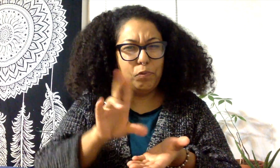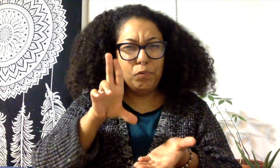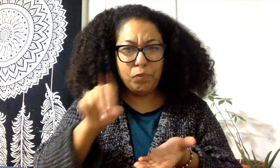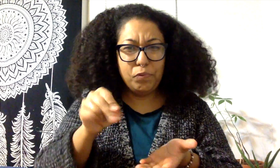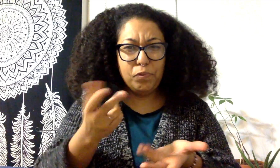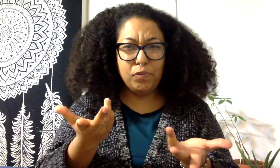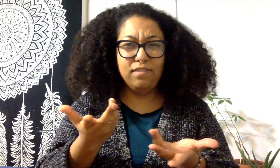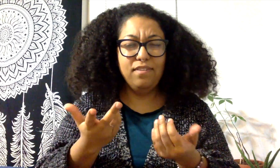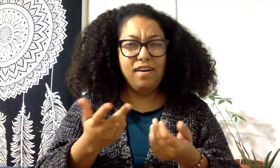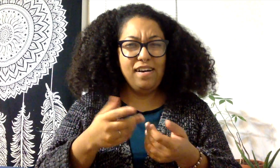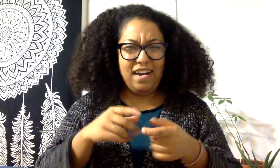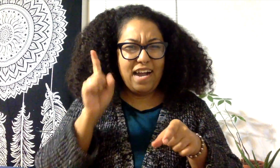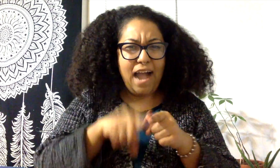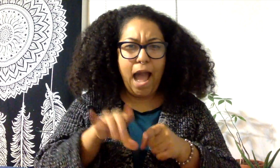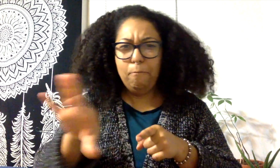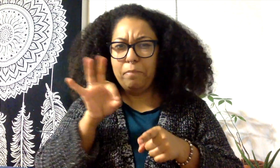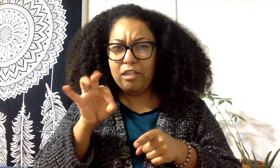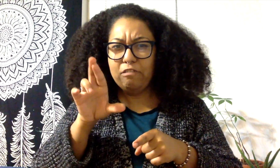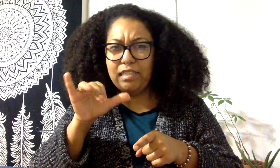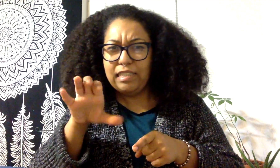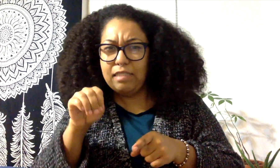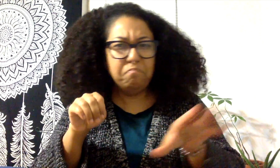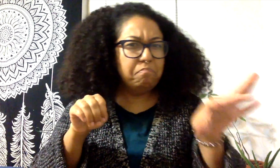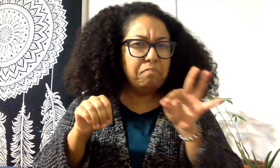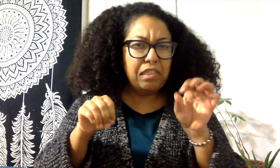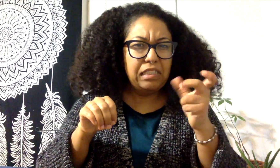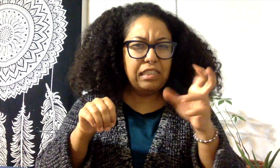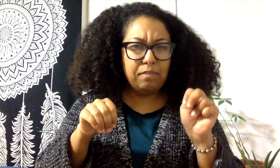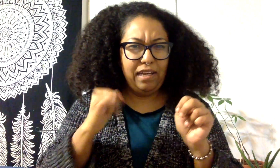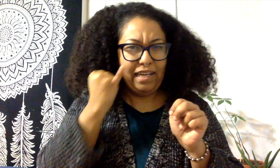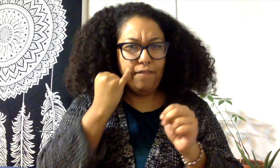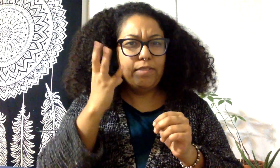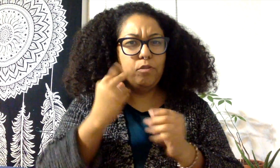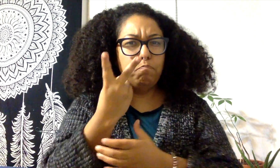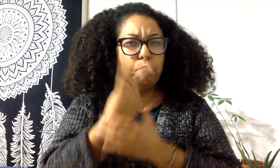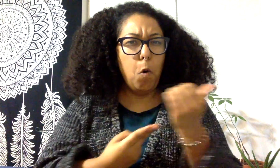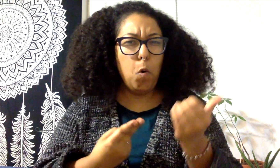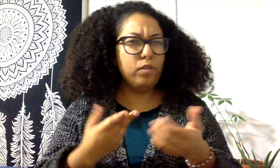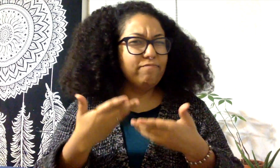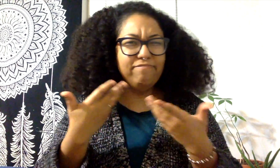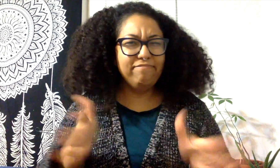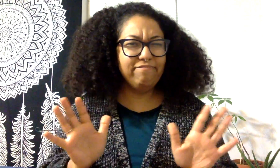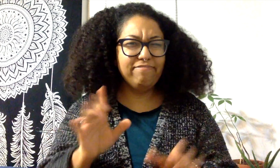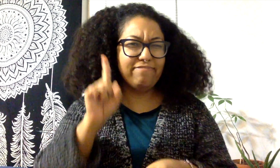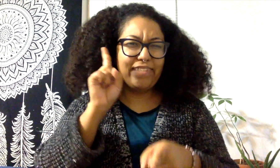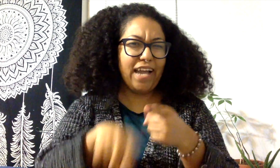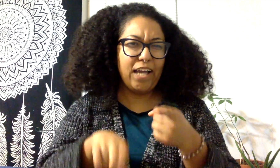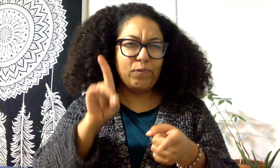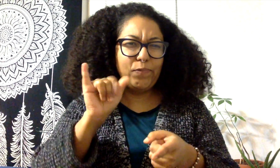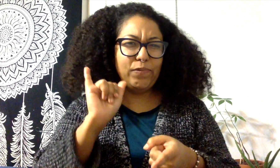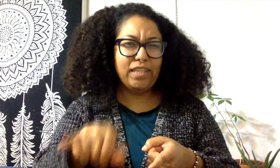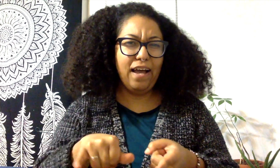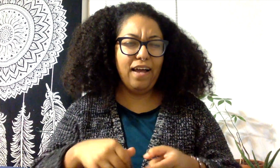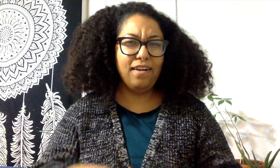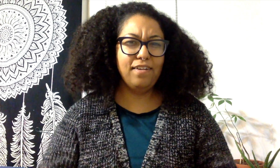while they were discriminated in both form of racism and sexism.